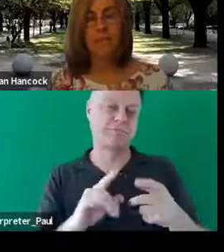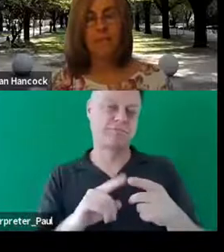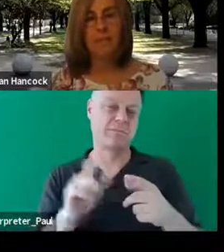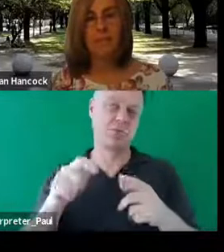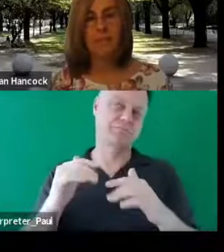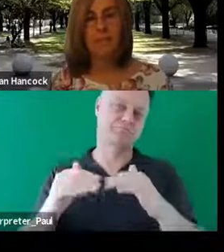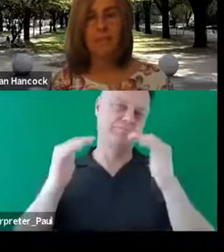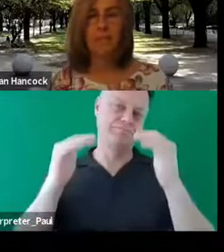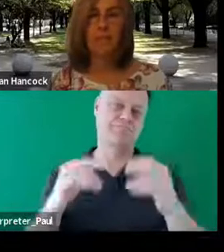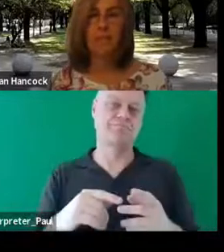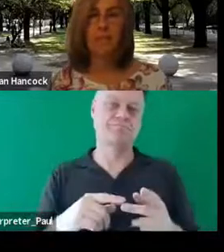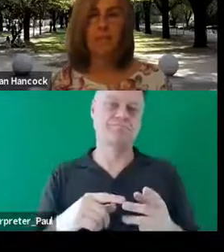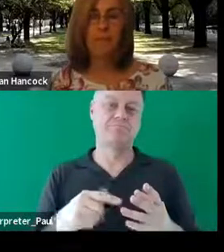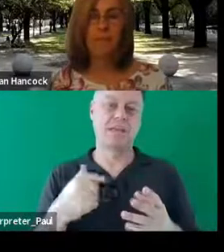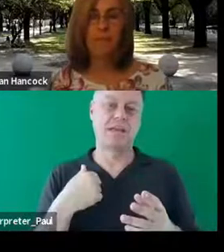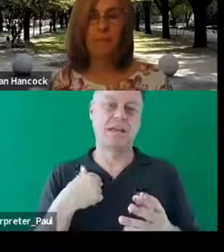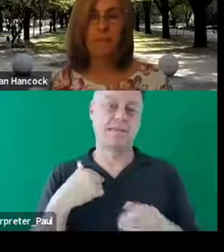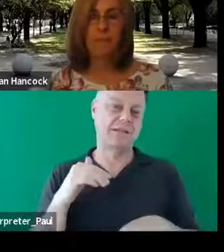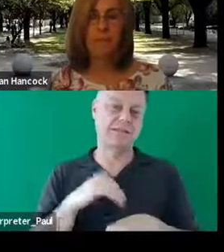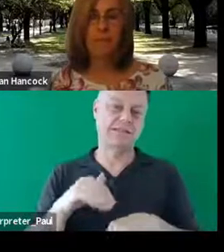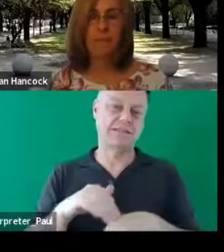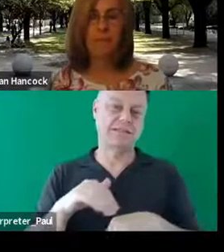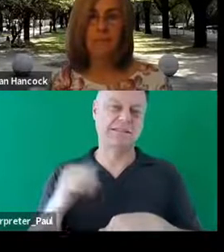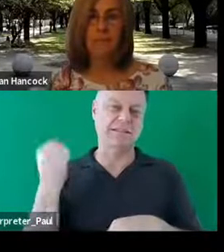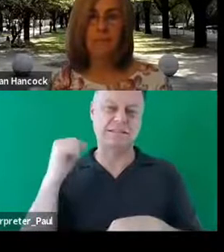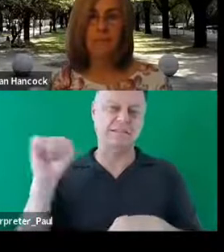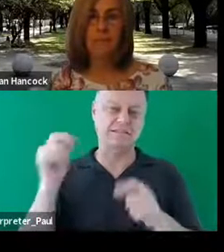I’m a nice rebellious academic, so get yourself a nice rebellious academic onboard because